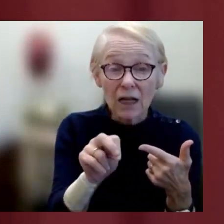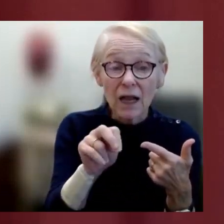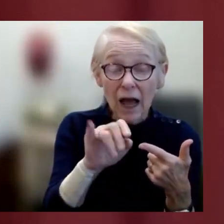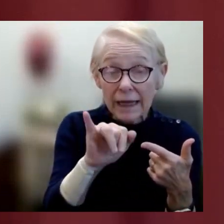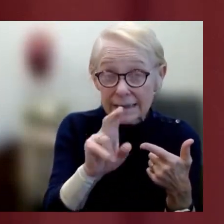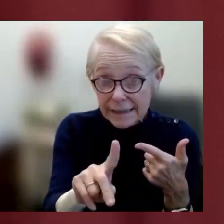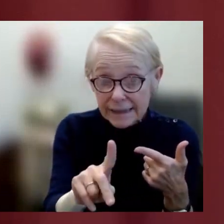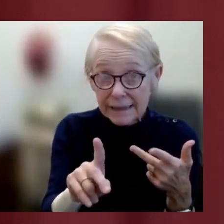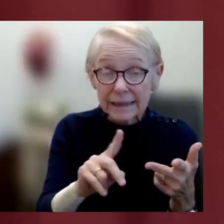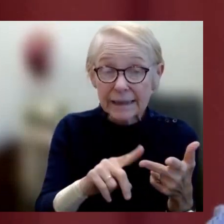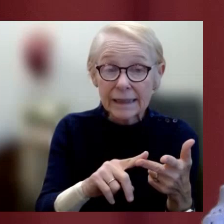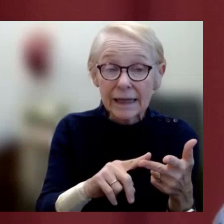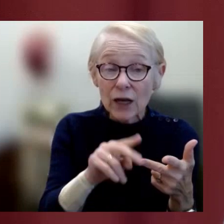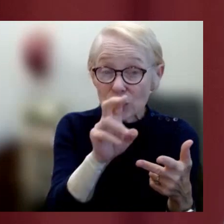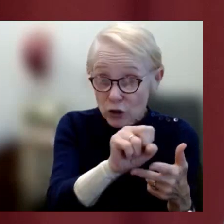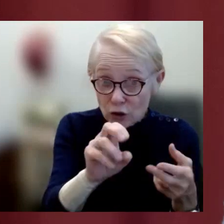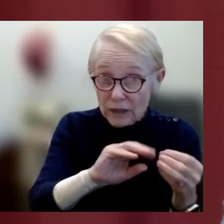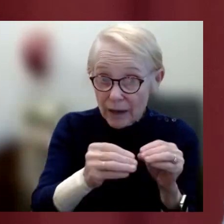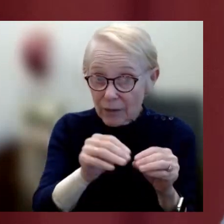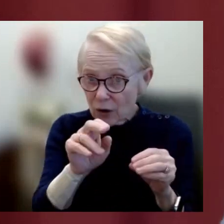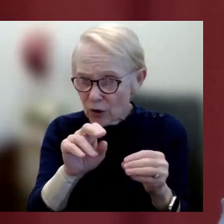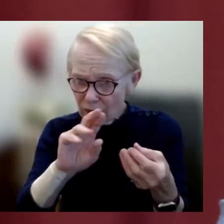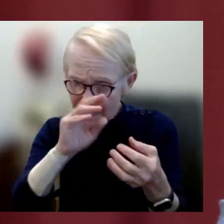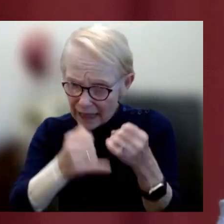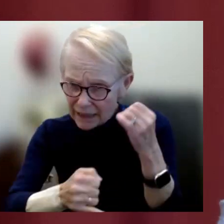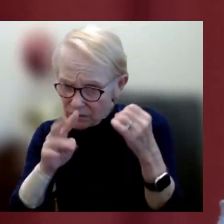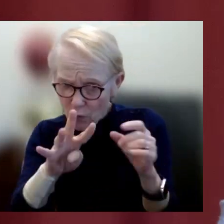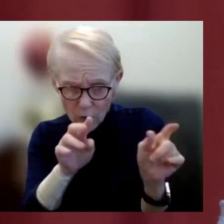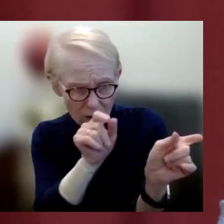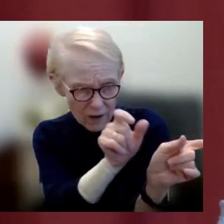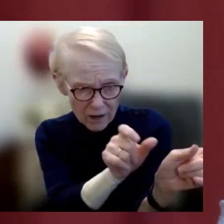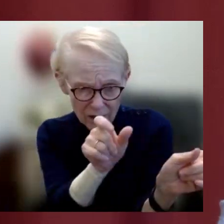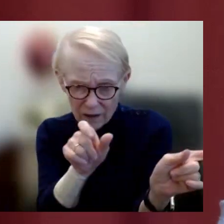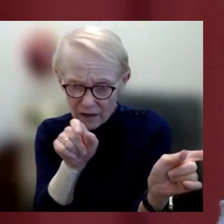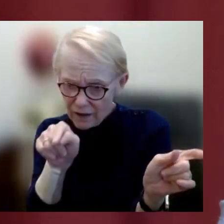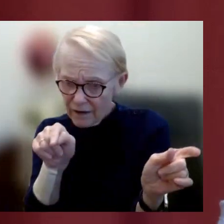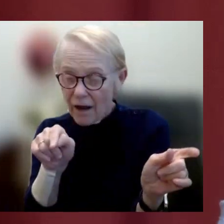social security number and even if they don't have options for those things there are some some